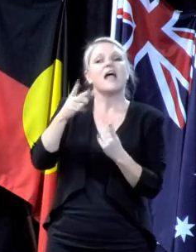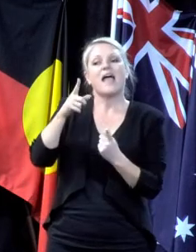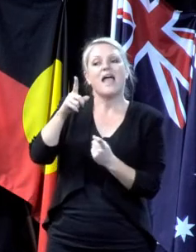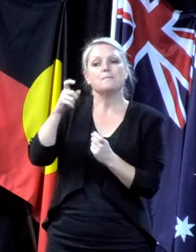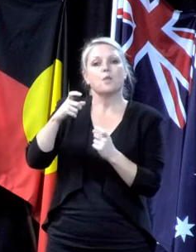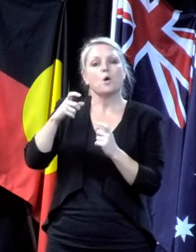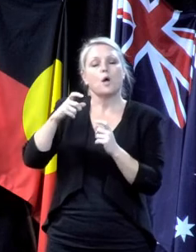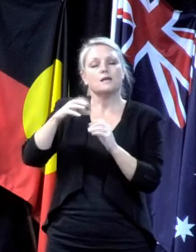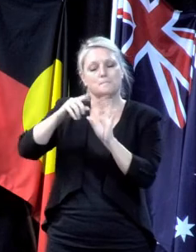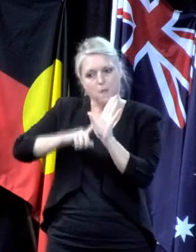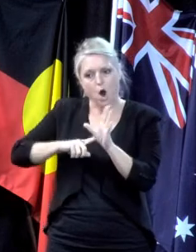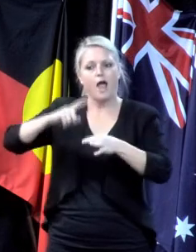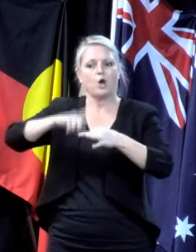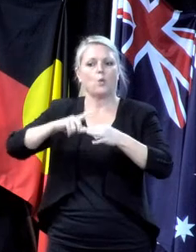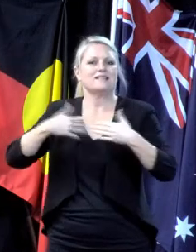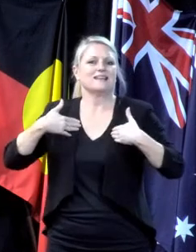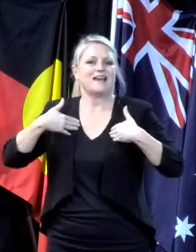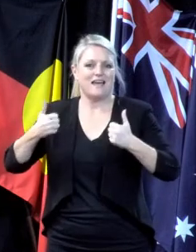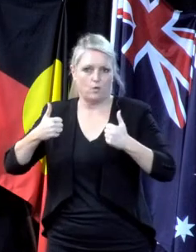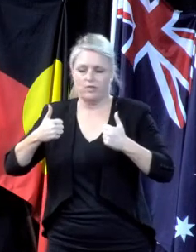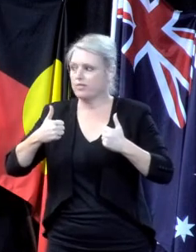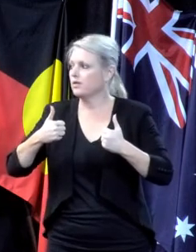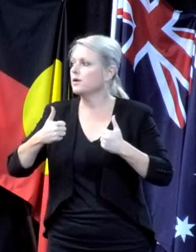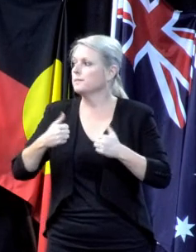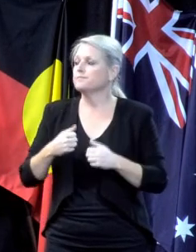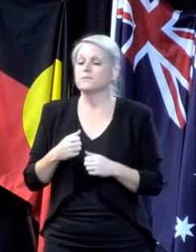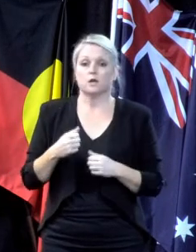So a revisit of that role would be something we could look forward to.